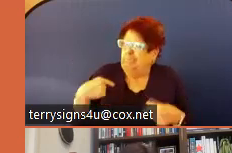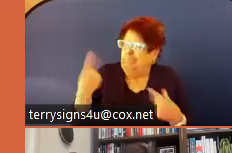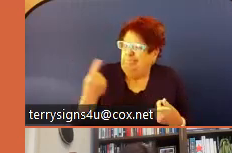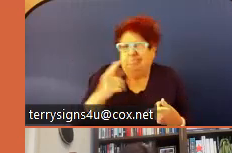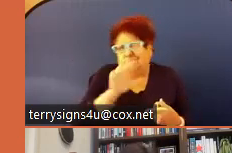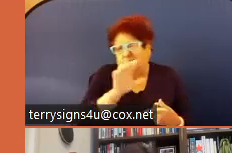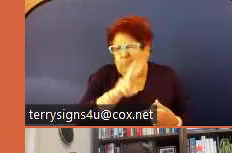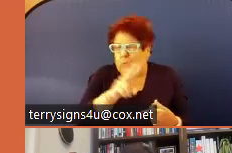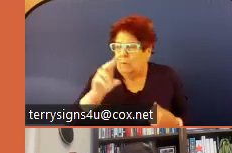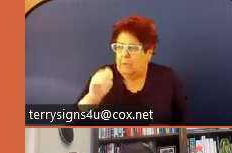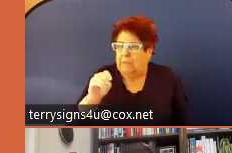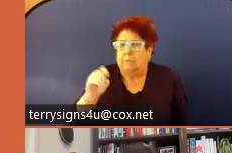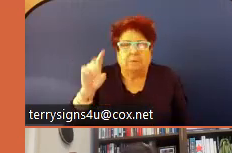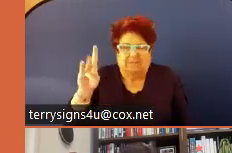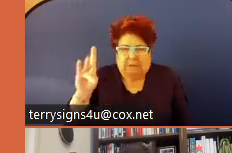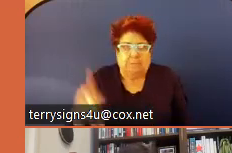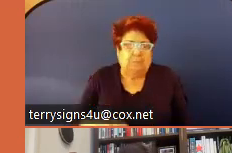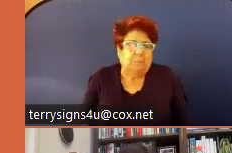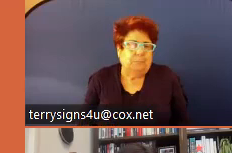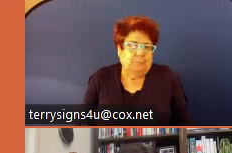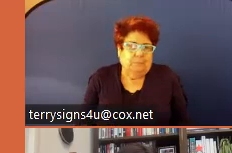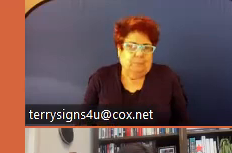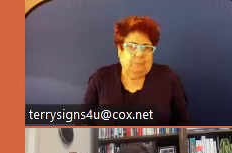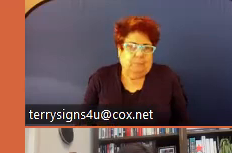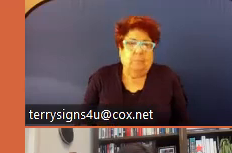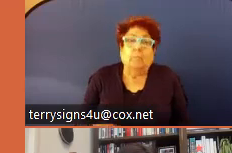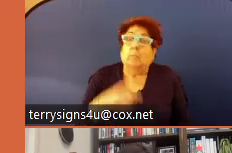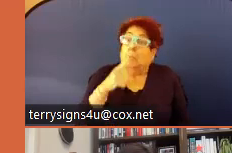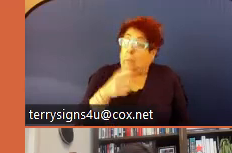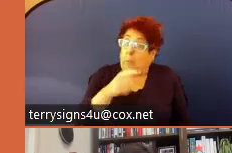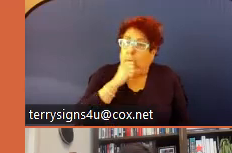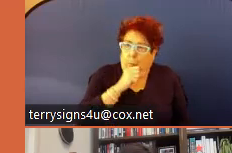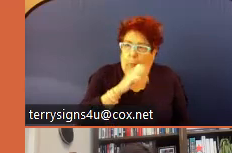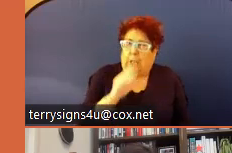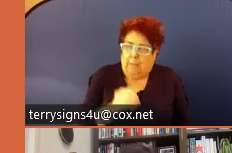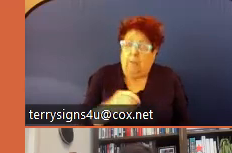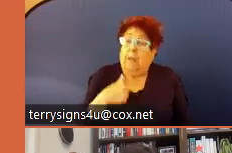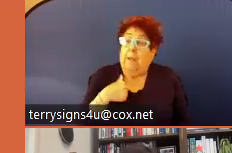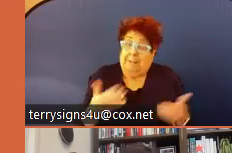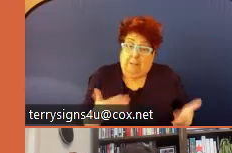County home preservation coalition. As mentioned, I am here at the University of North Carolina